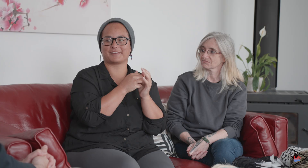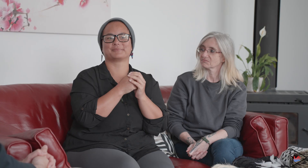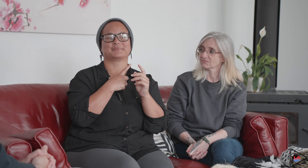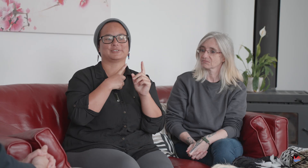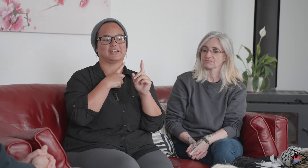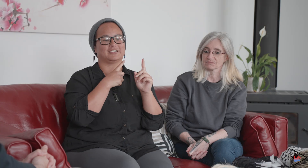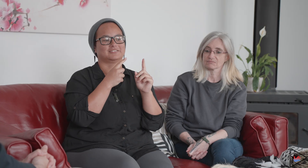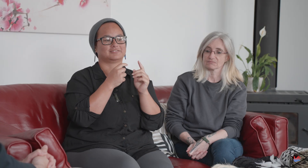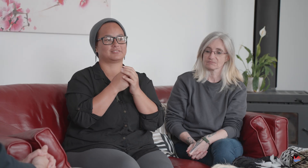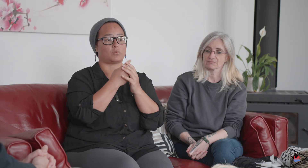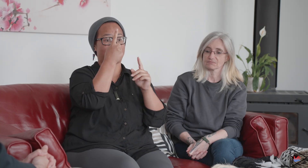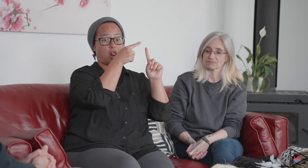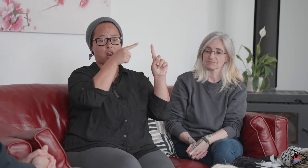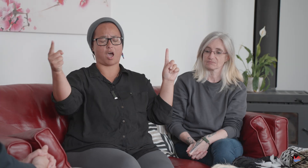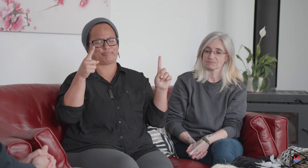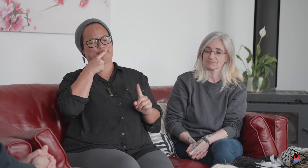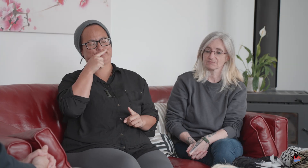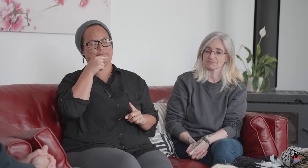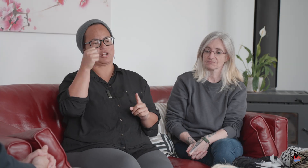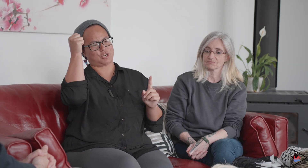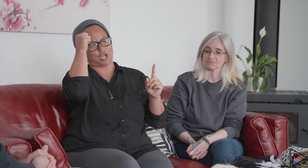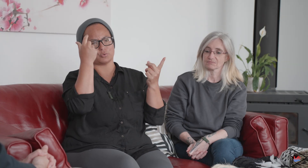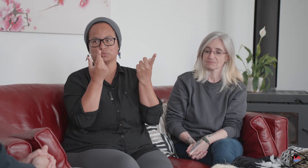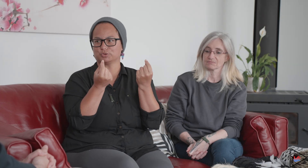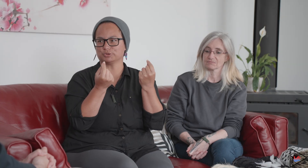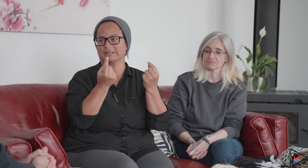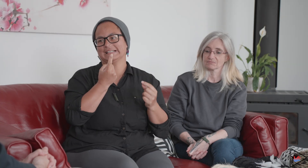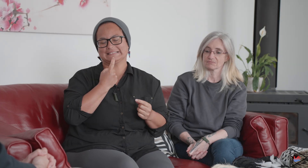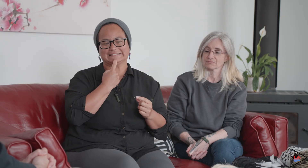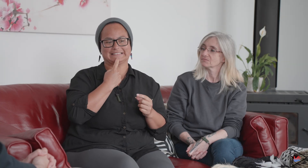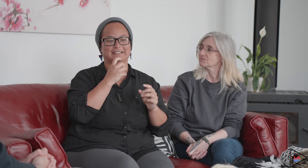no. I've got to go back and do that row again." Because you could do one row and that's pretty